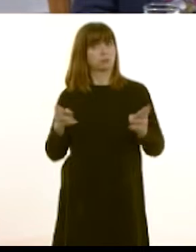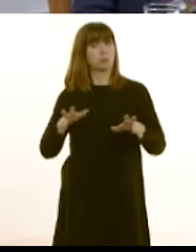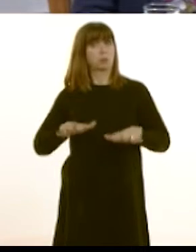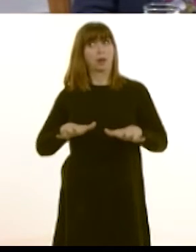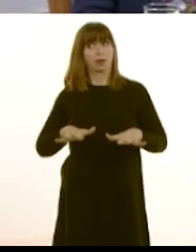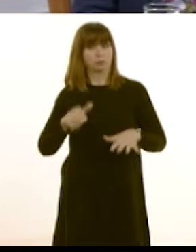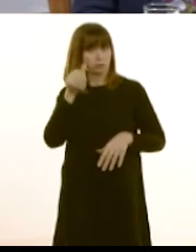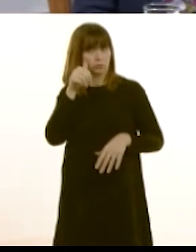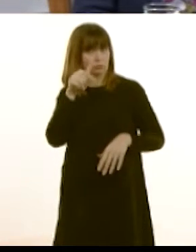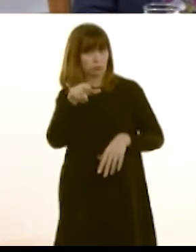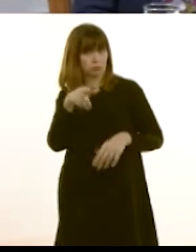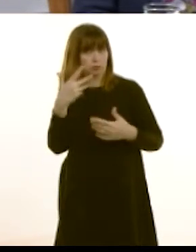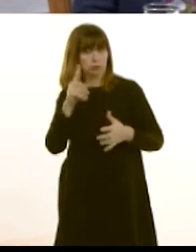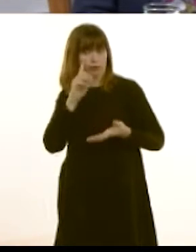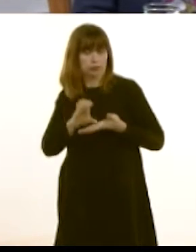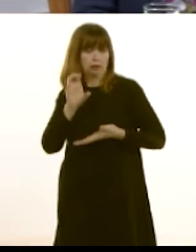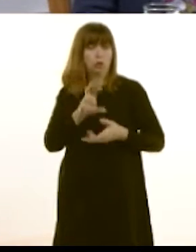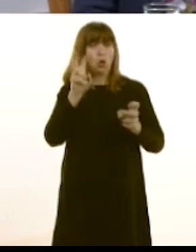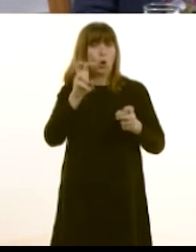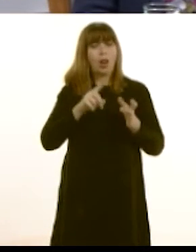The Member will have seen the money weíve put into the intermediate care fund, which